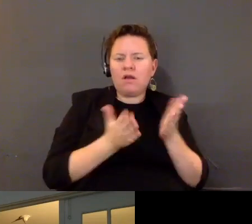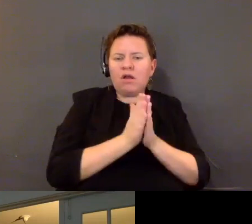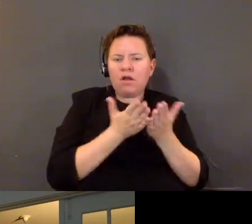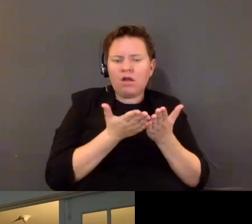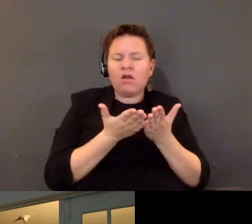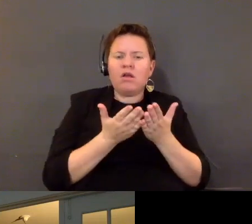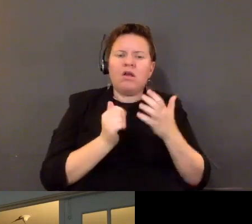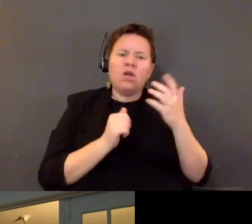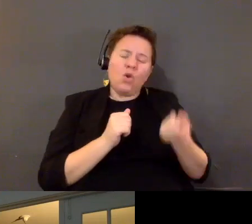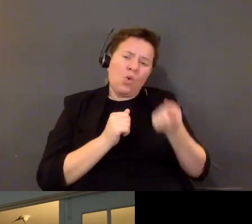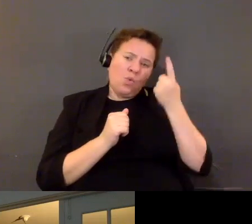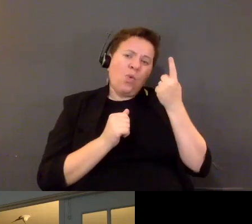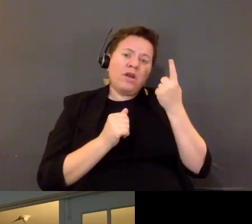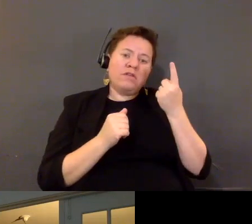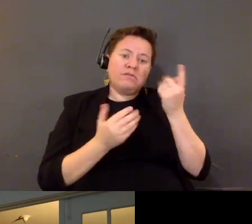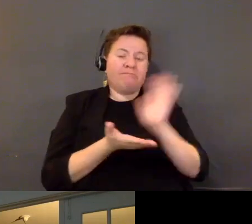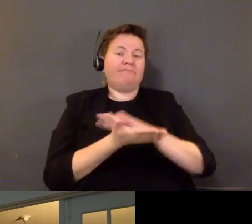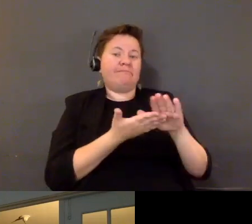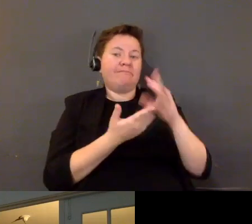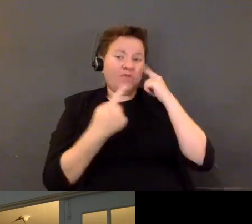one of the delights for me was hearing about um